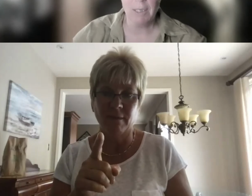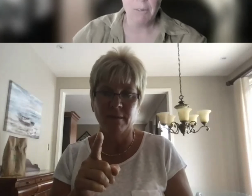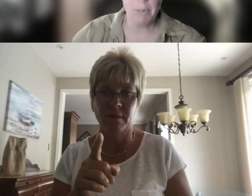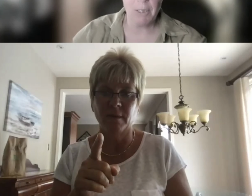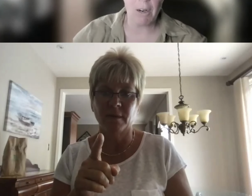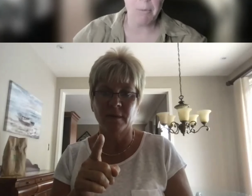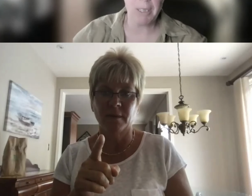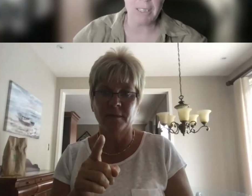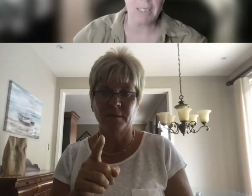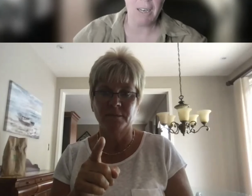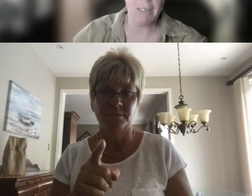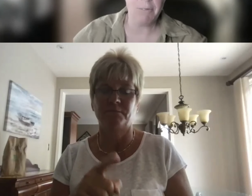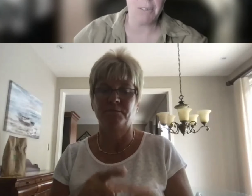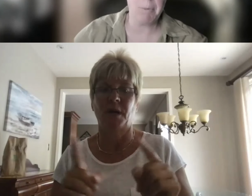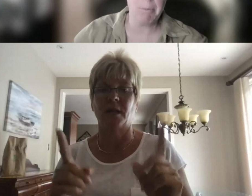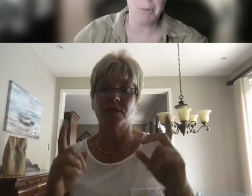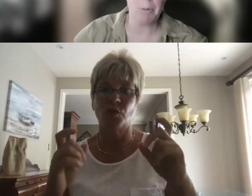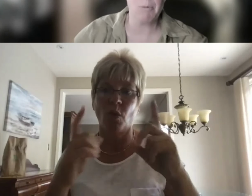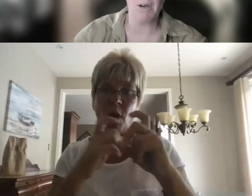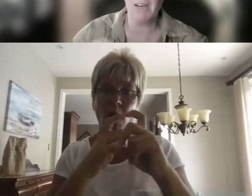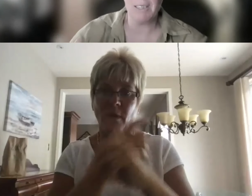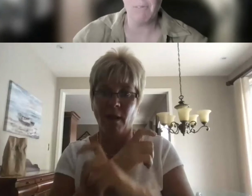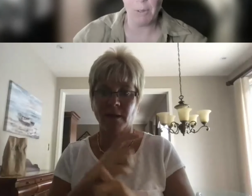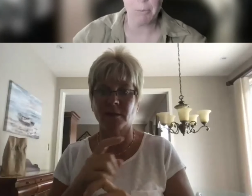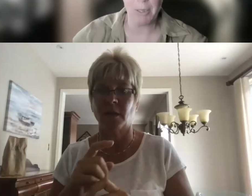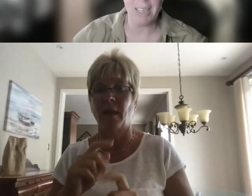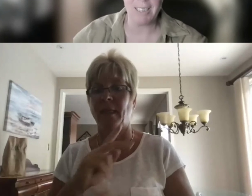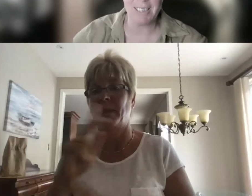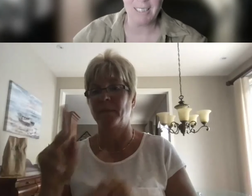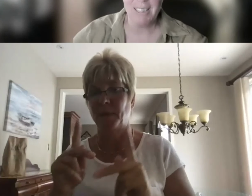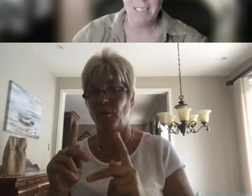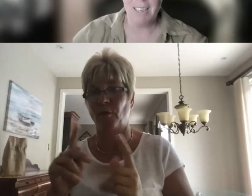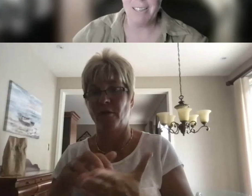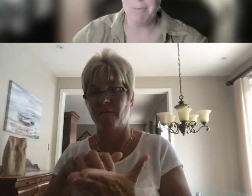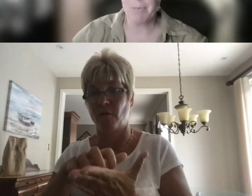for the complex lives of people who are at the vulnerable edge.